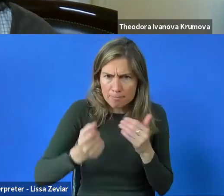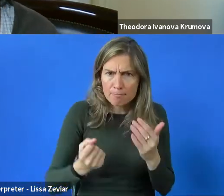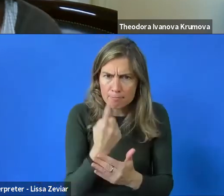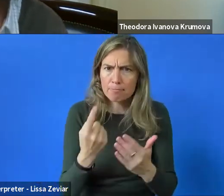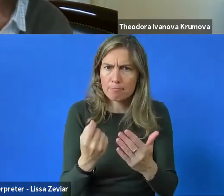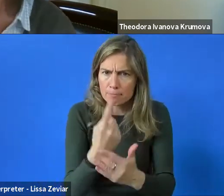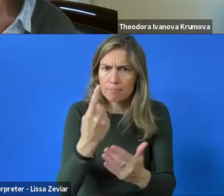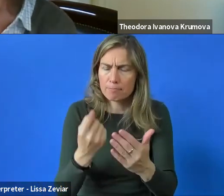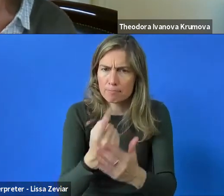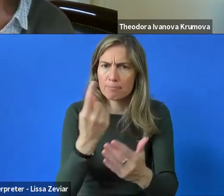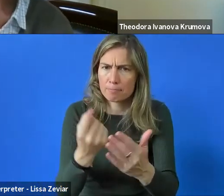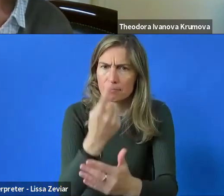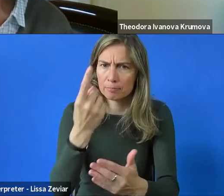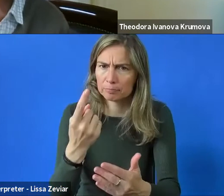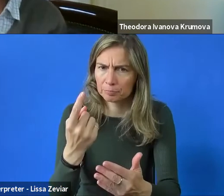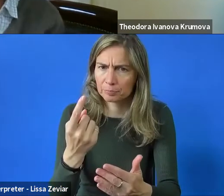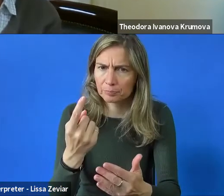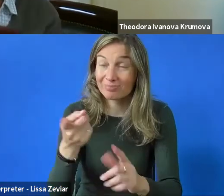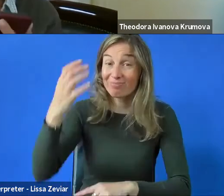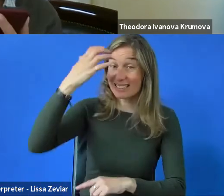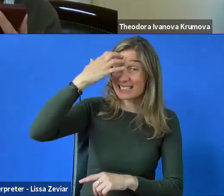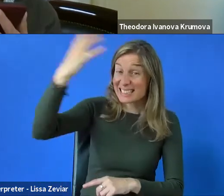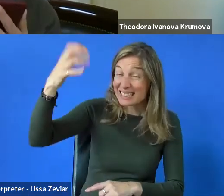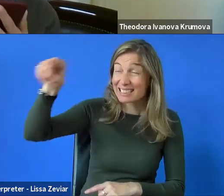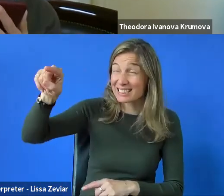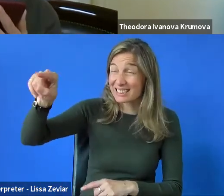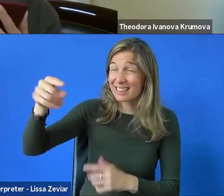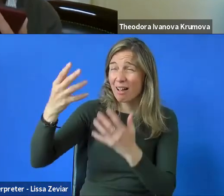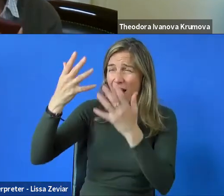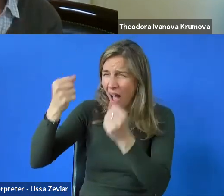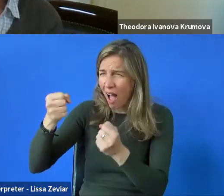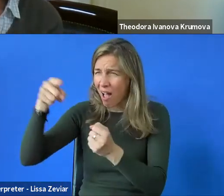that the state party in an organized manner acts